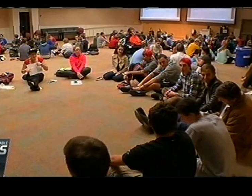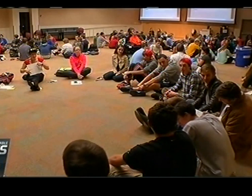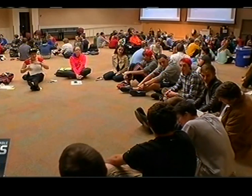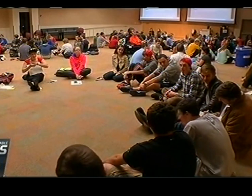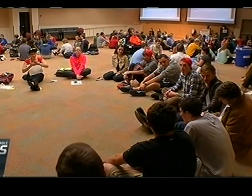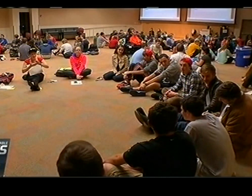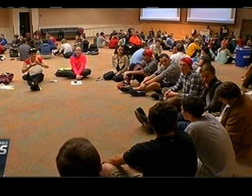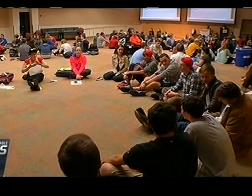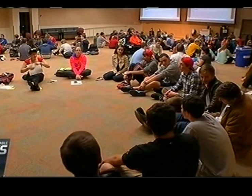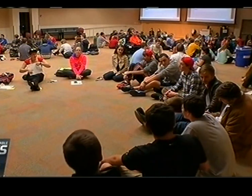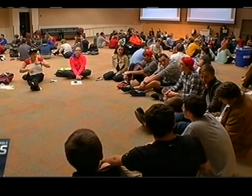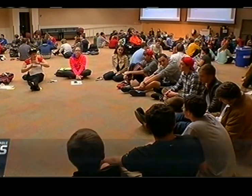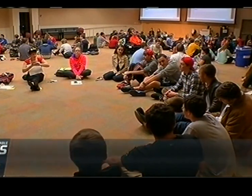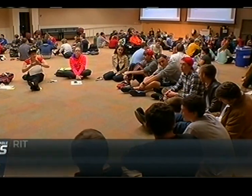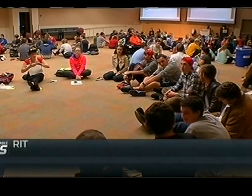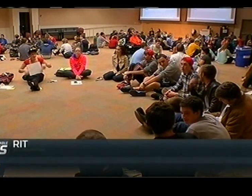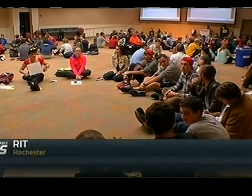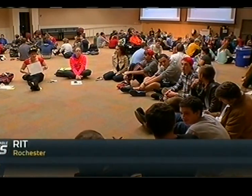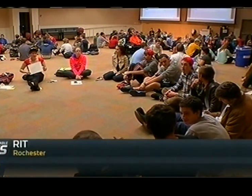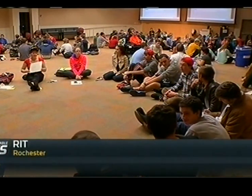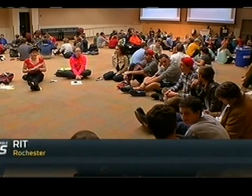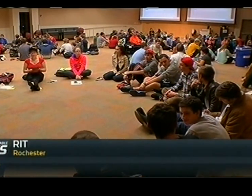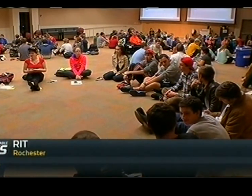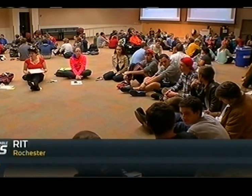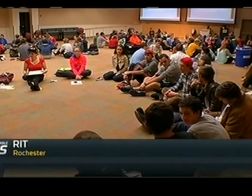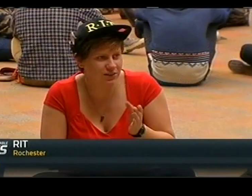More than three hundred students gather at Lyndon Baines Johnson Hall.